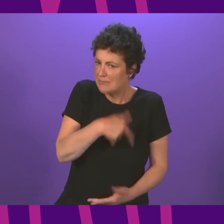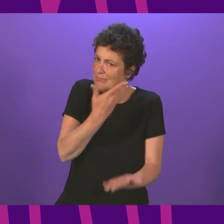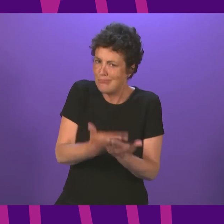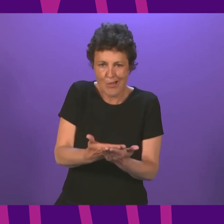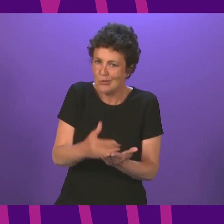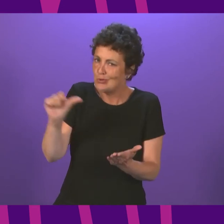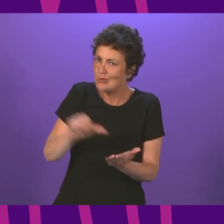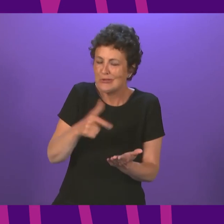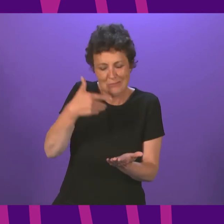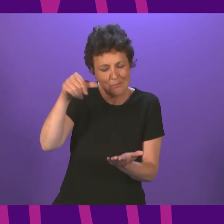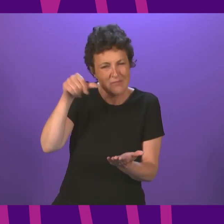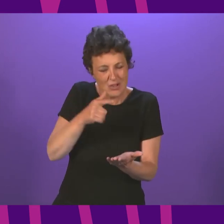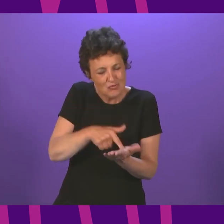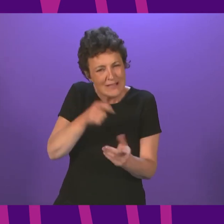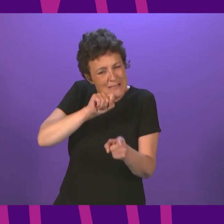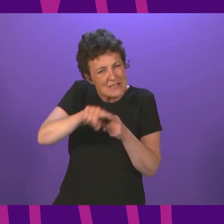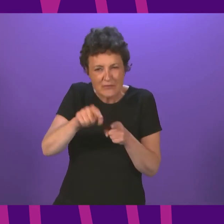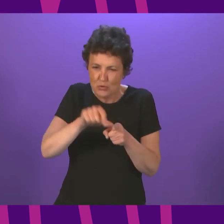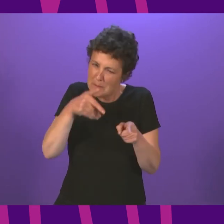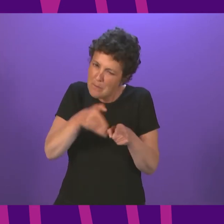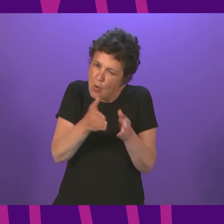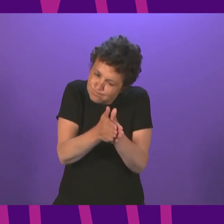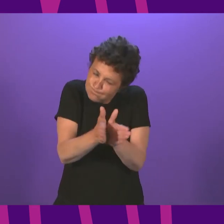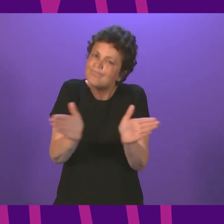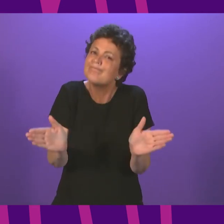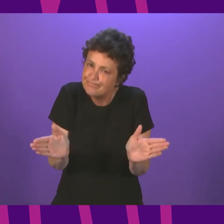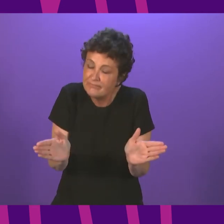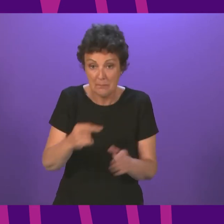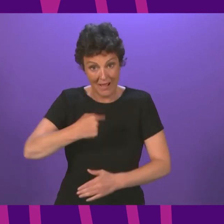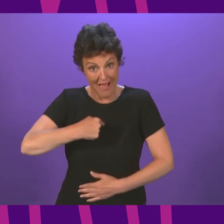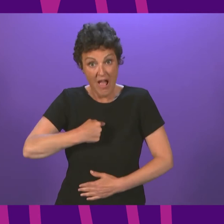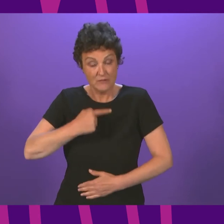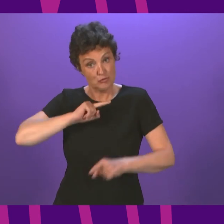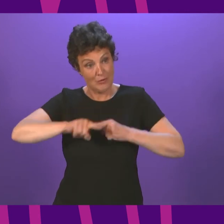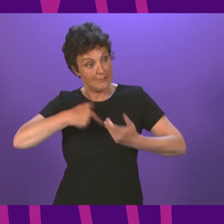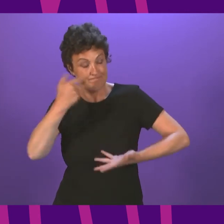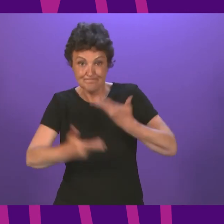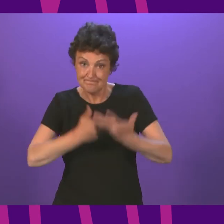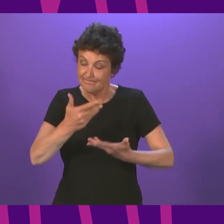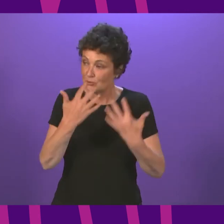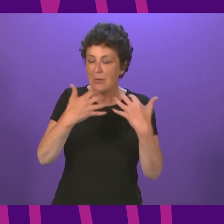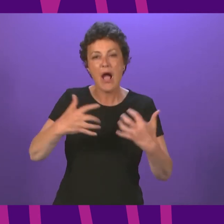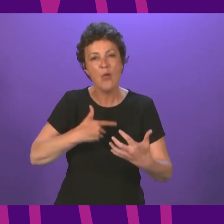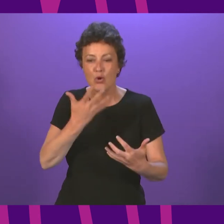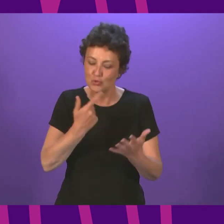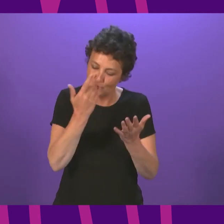I assure Parliament that we will aim to make the reports as helpful to Parliament and other observers as we can.